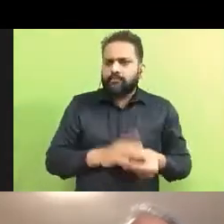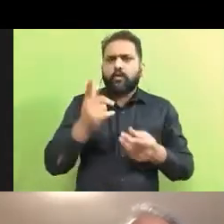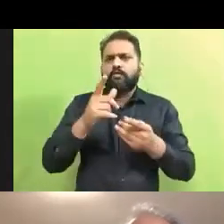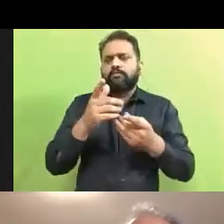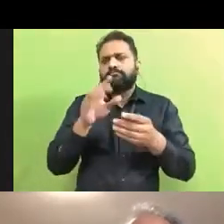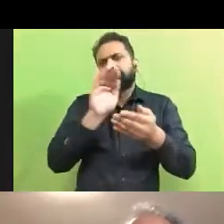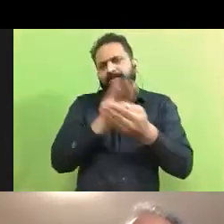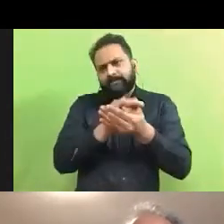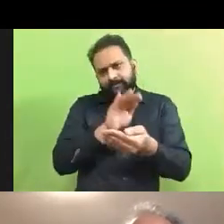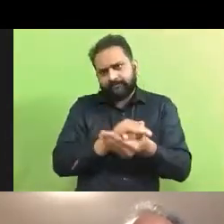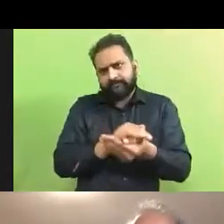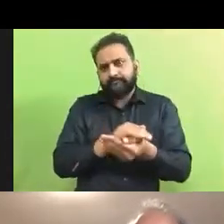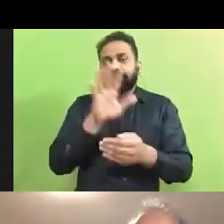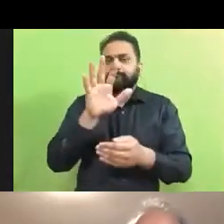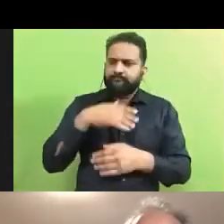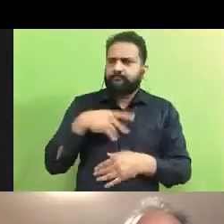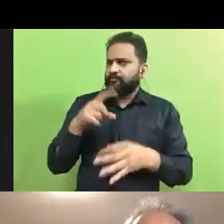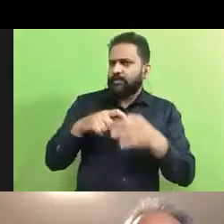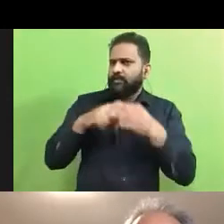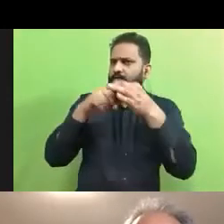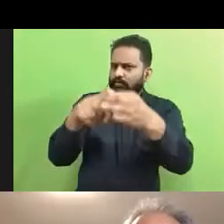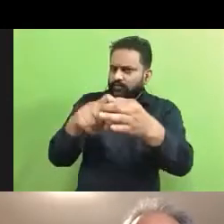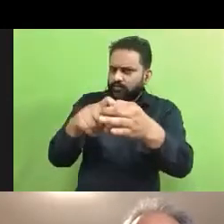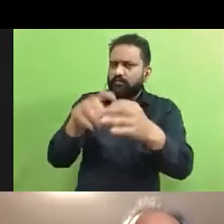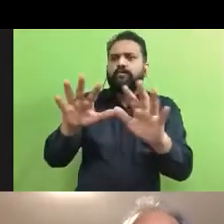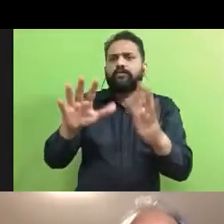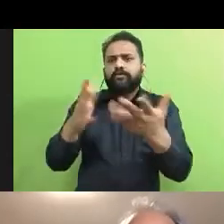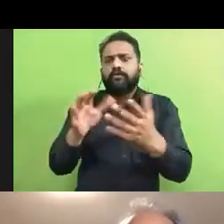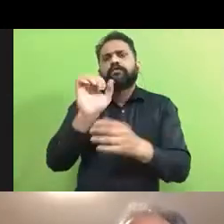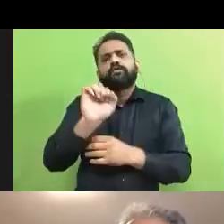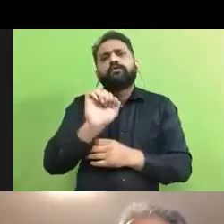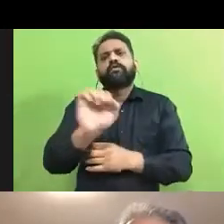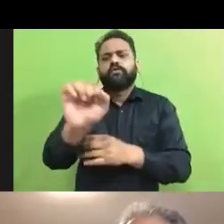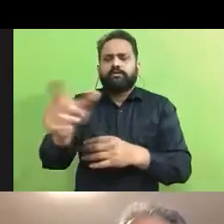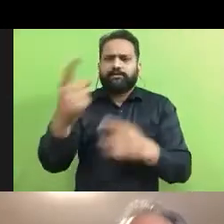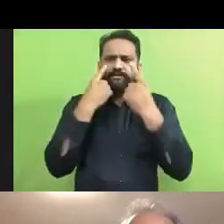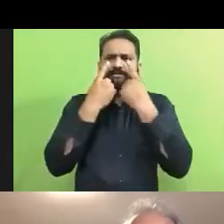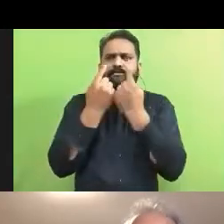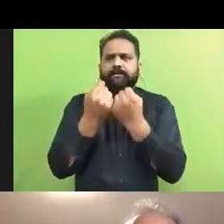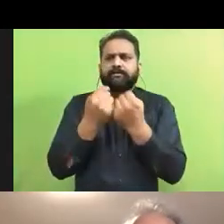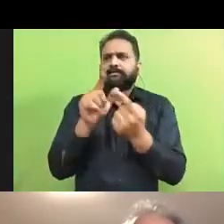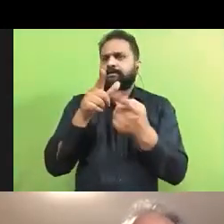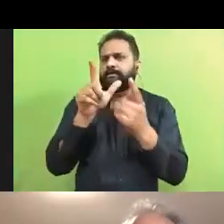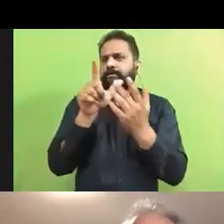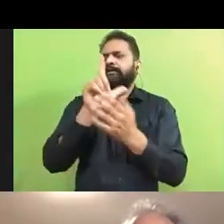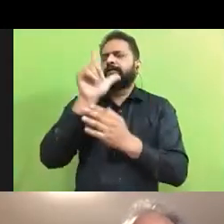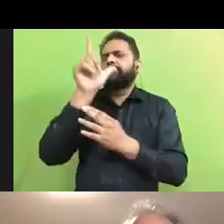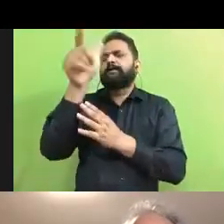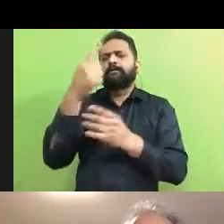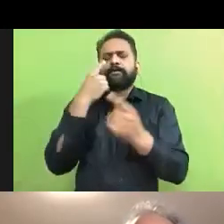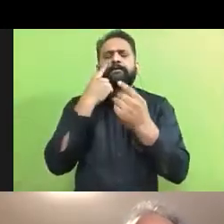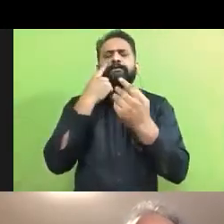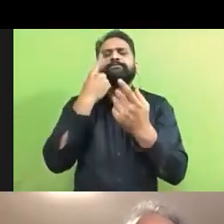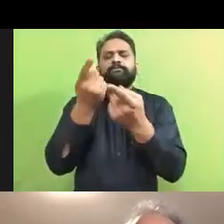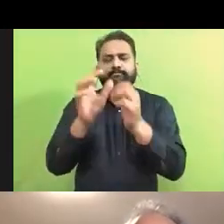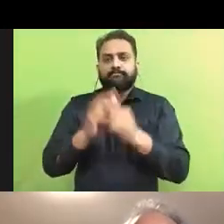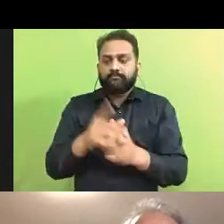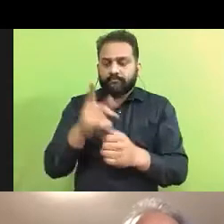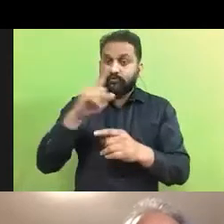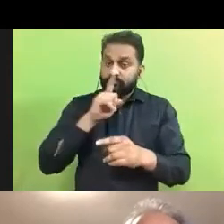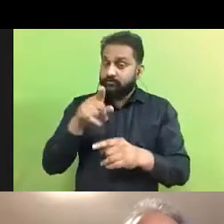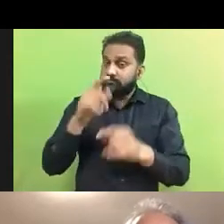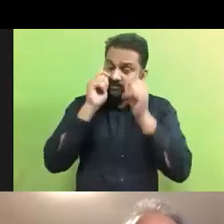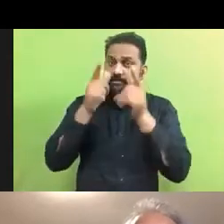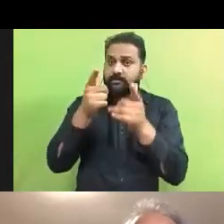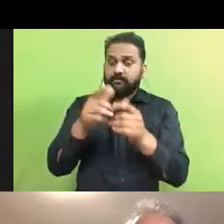i will ask you or you can on your own check letter and you will be surprised that in many many times